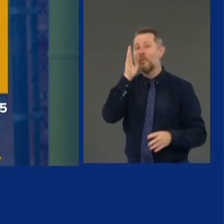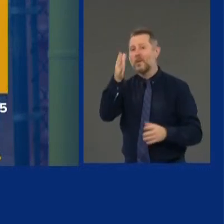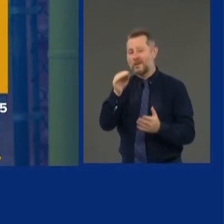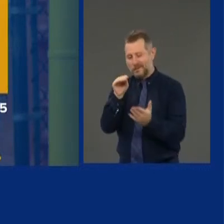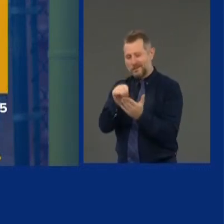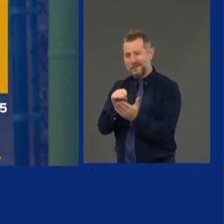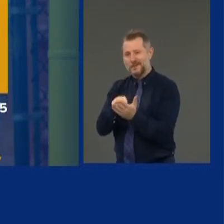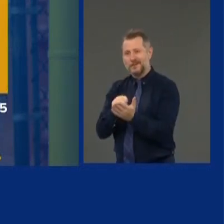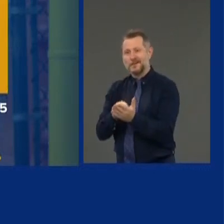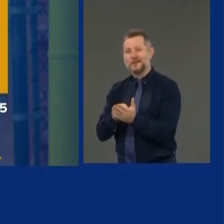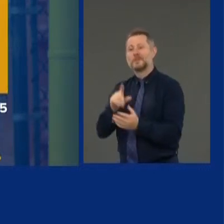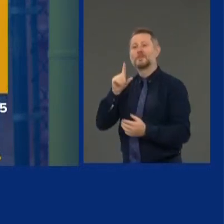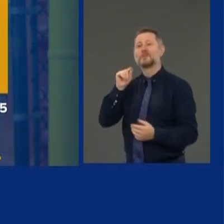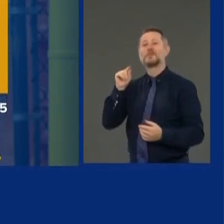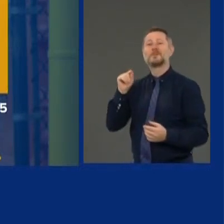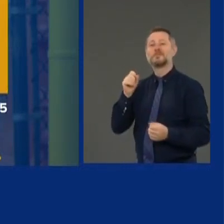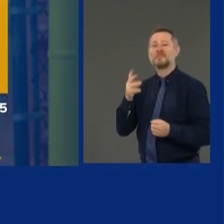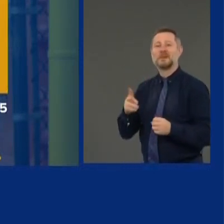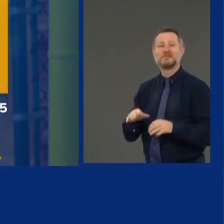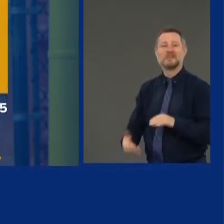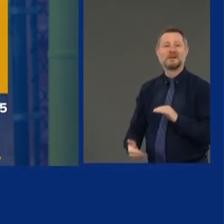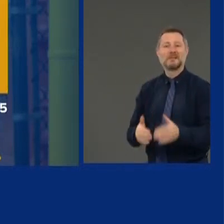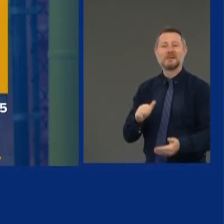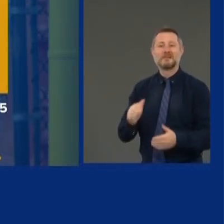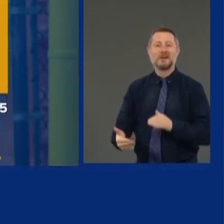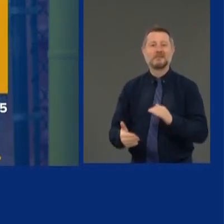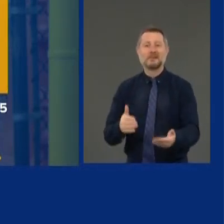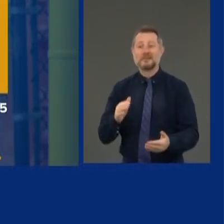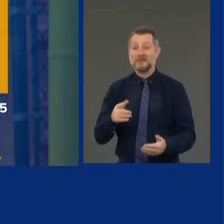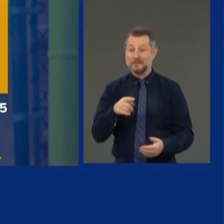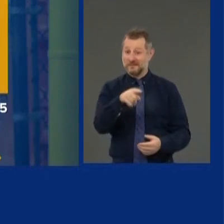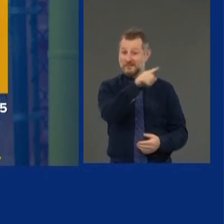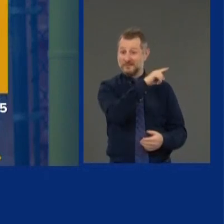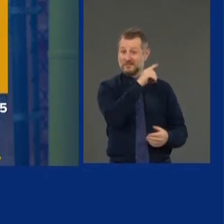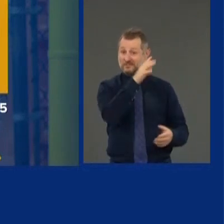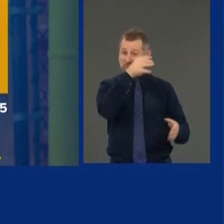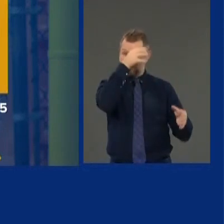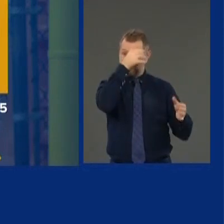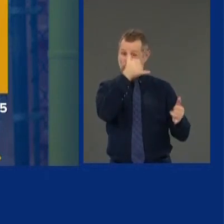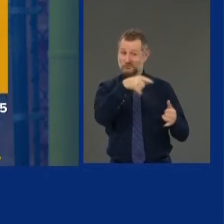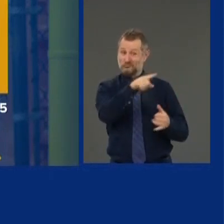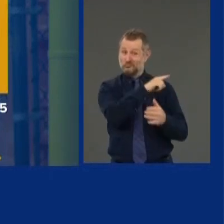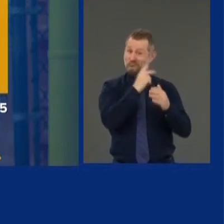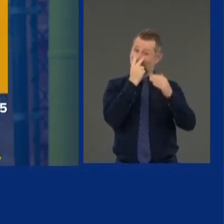THERE'S GOING TO BE REAL LIFE